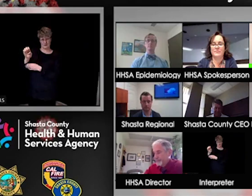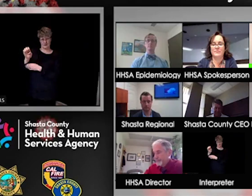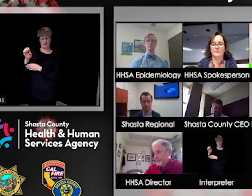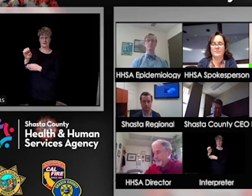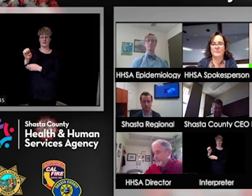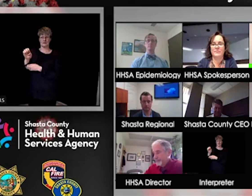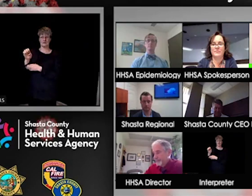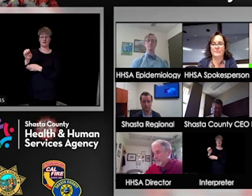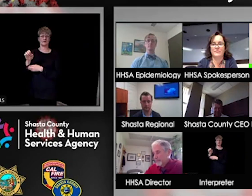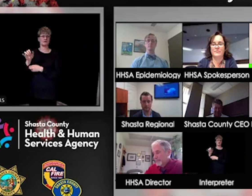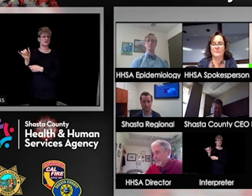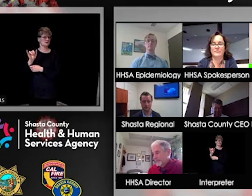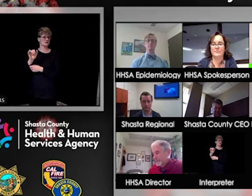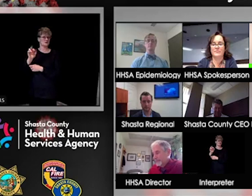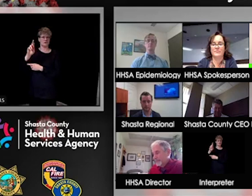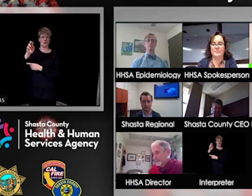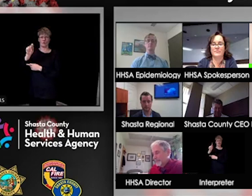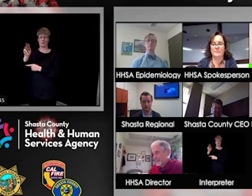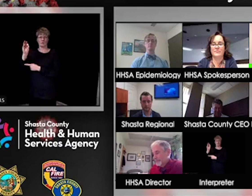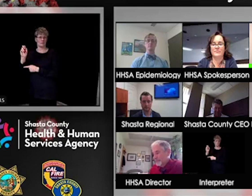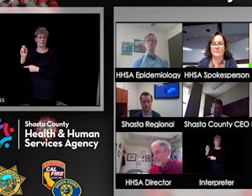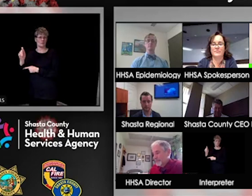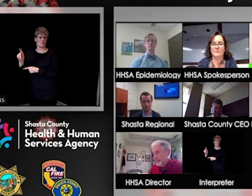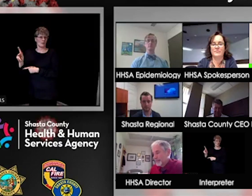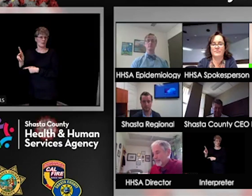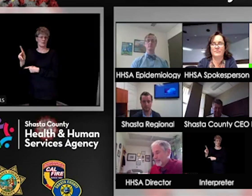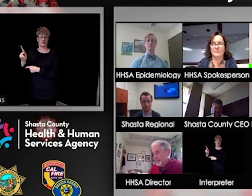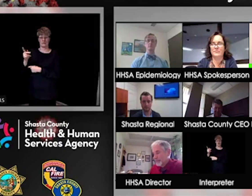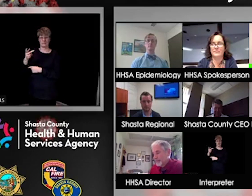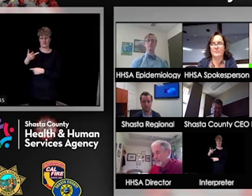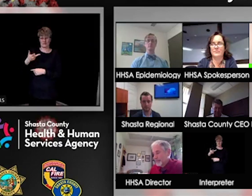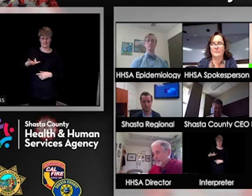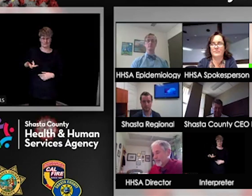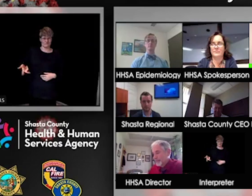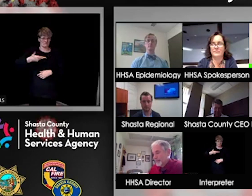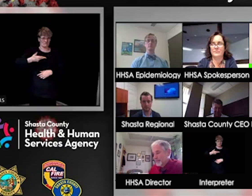is something we prepare for and we've been planning and we are required to have processes